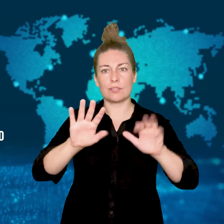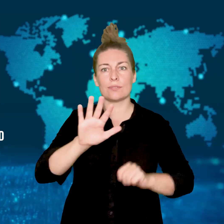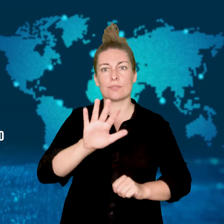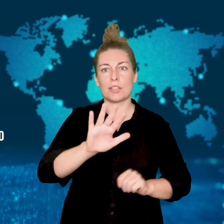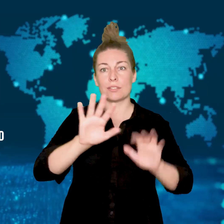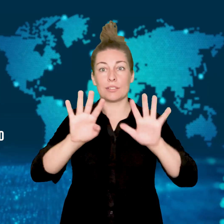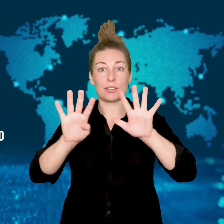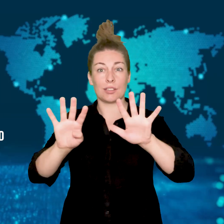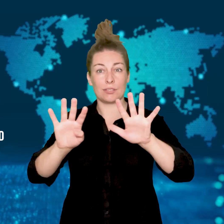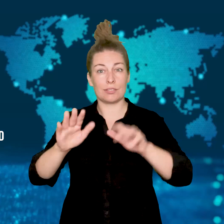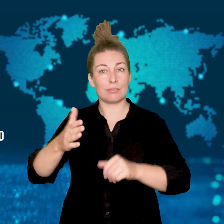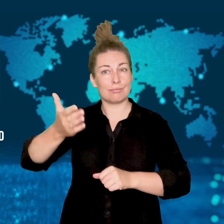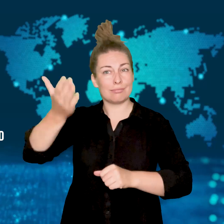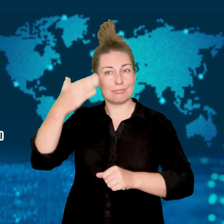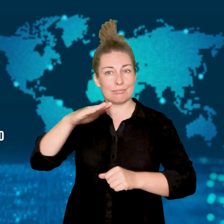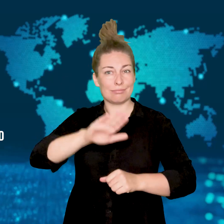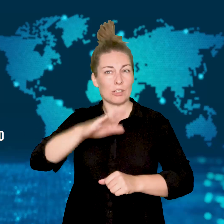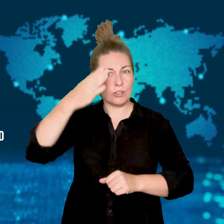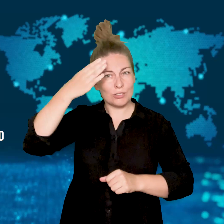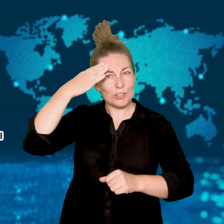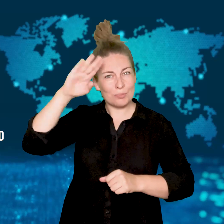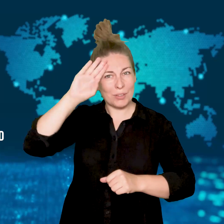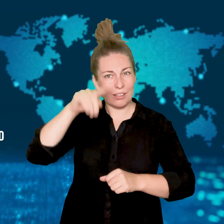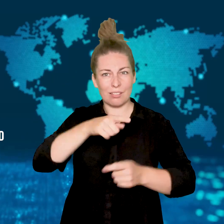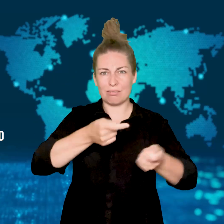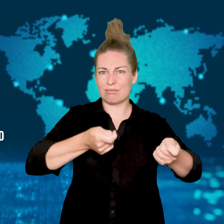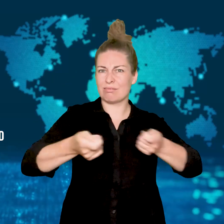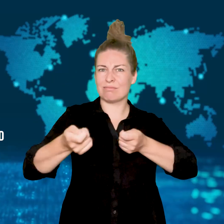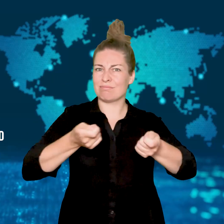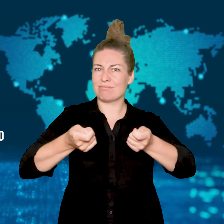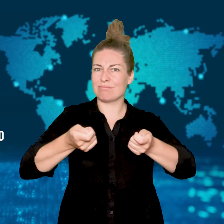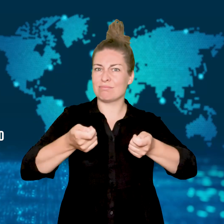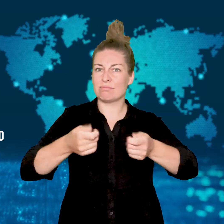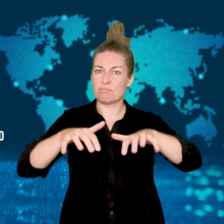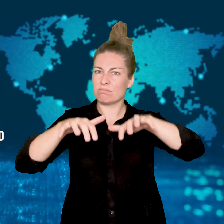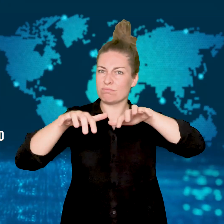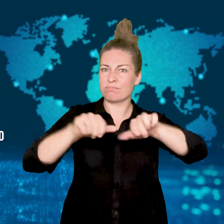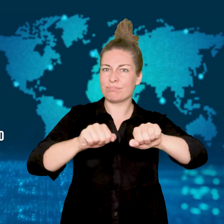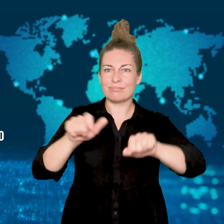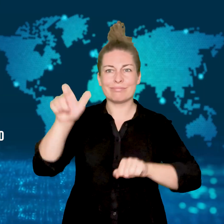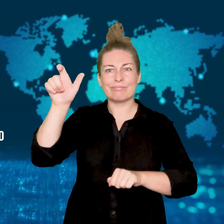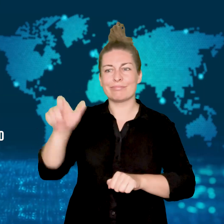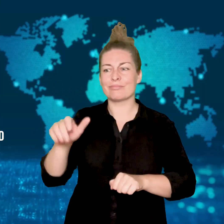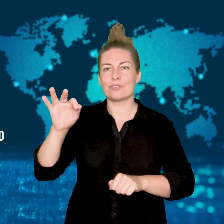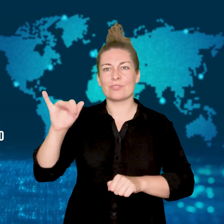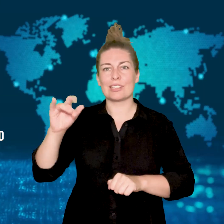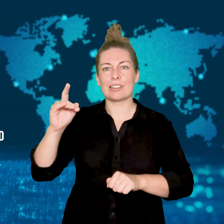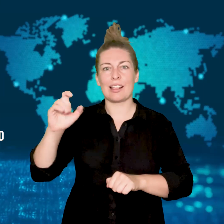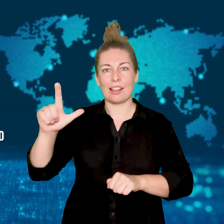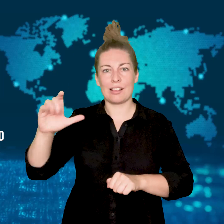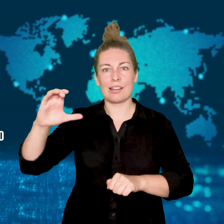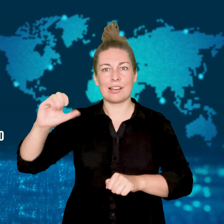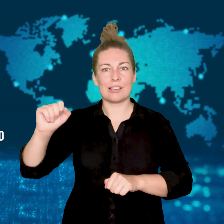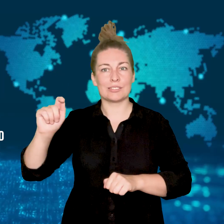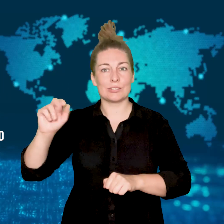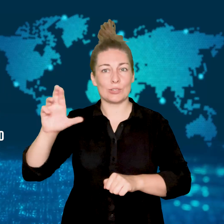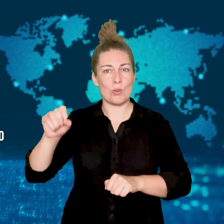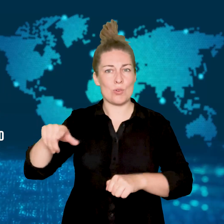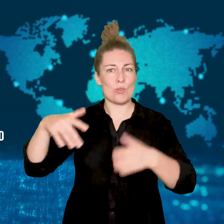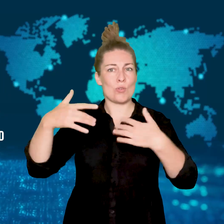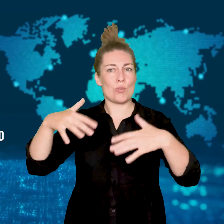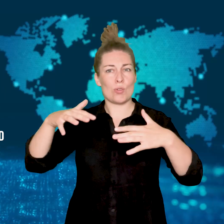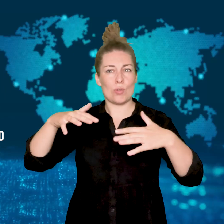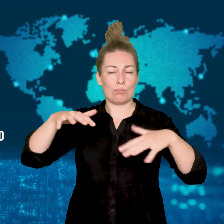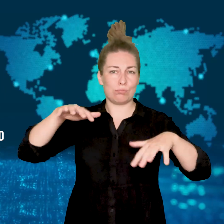Cuba has been a close ally of Russia since the 1959 Cuban revolution in